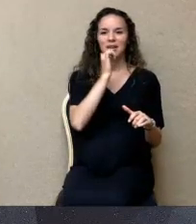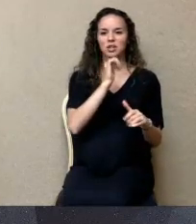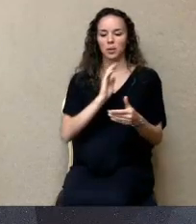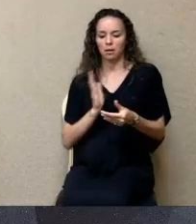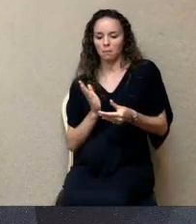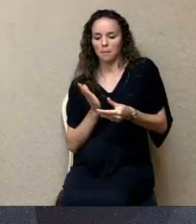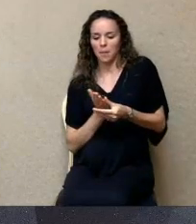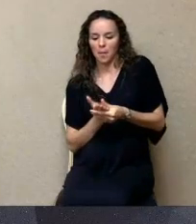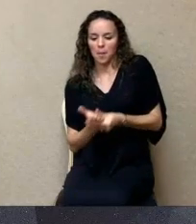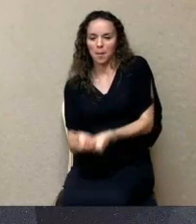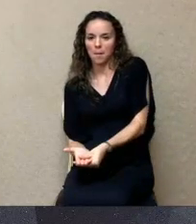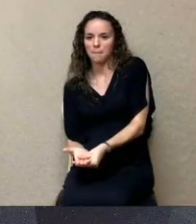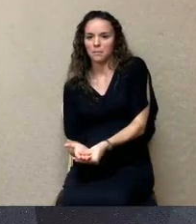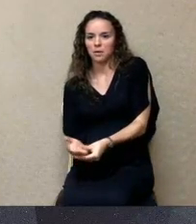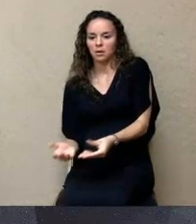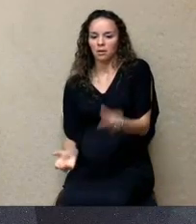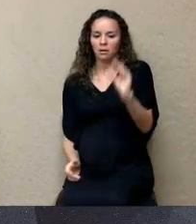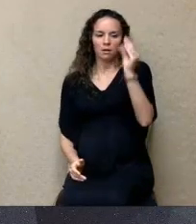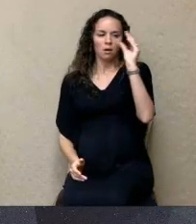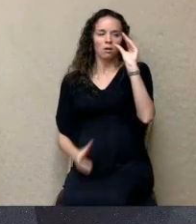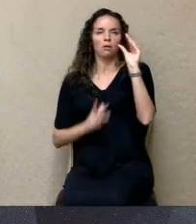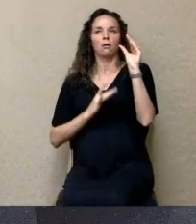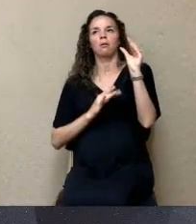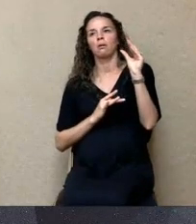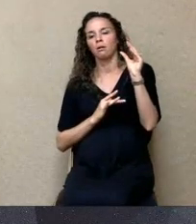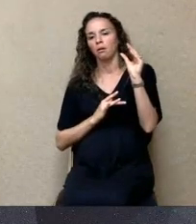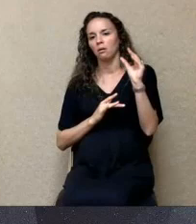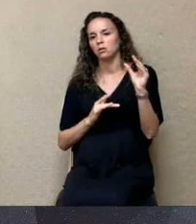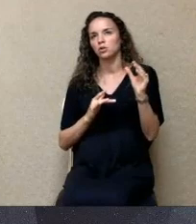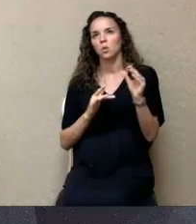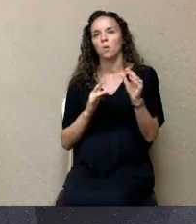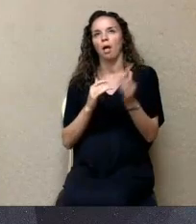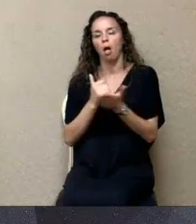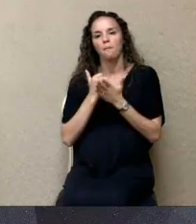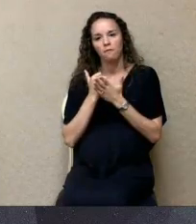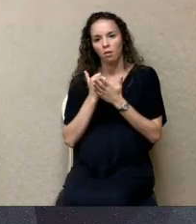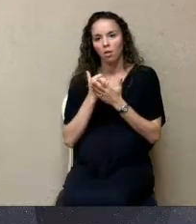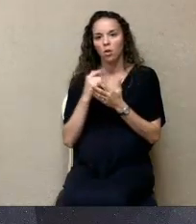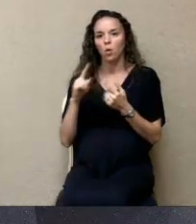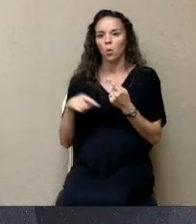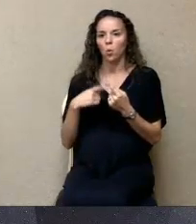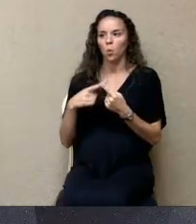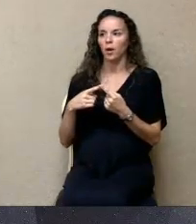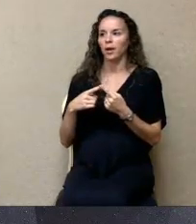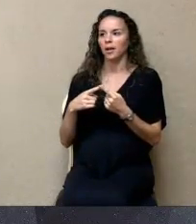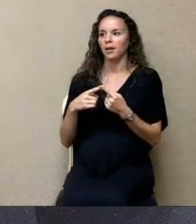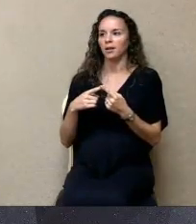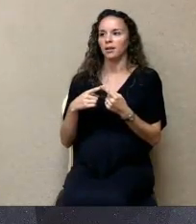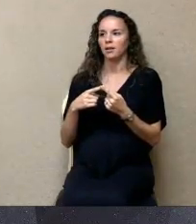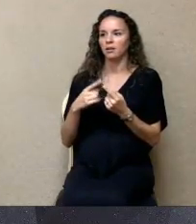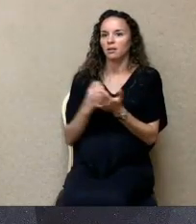So, those stories are worth a thousand words and help when we get the hour or three with you guys.